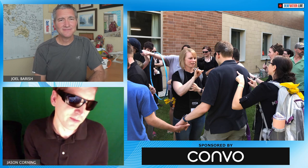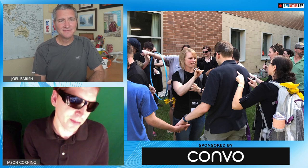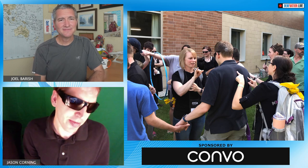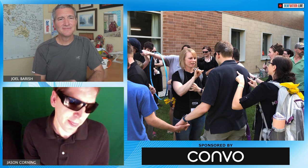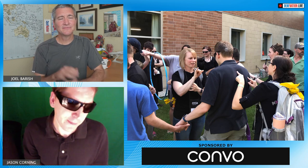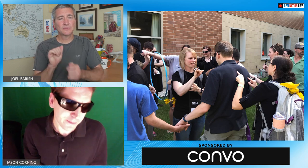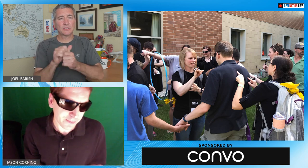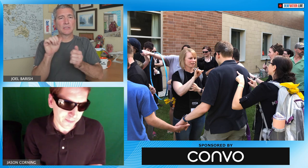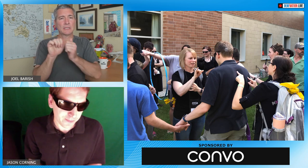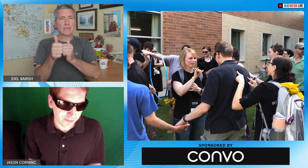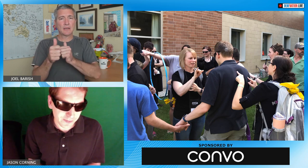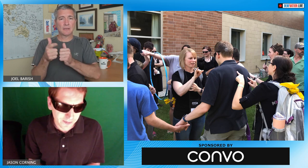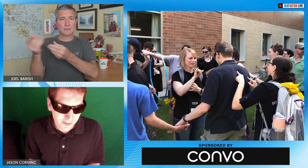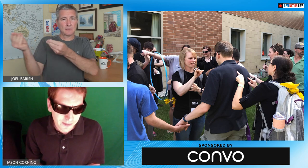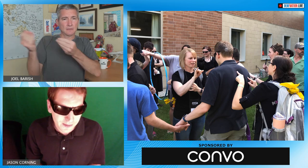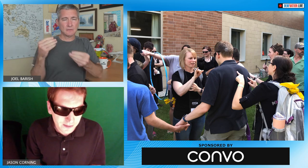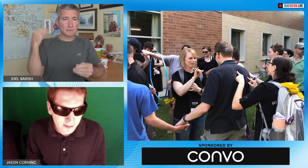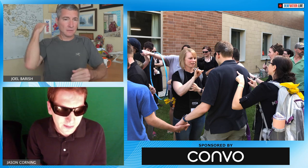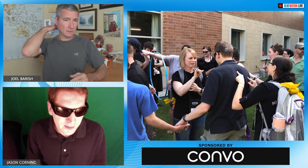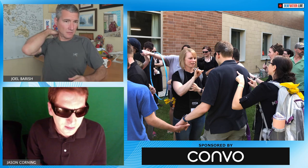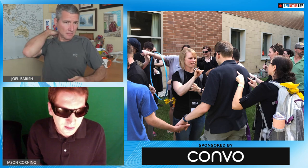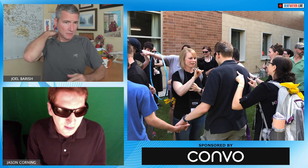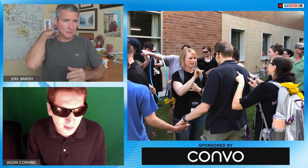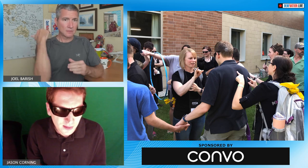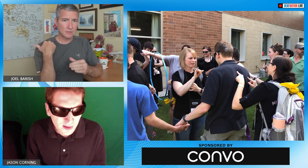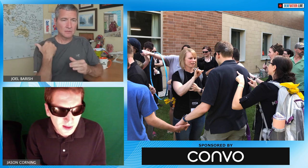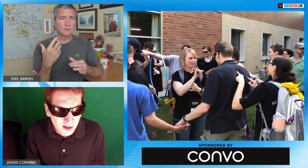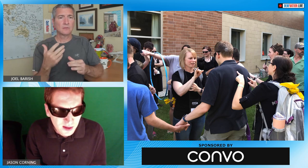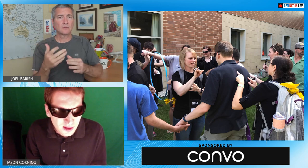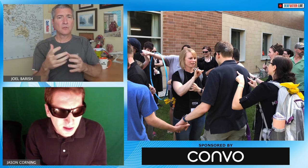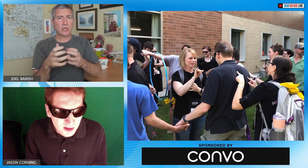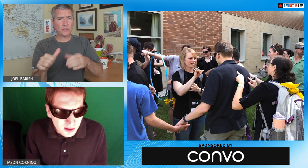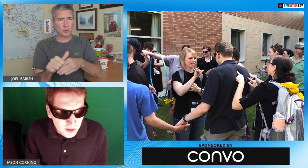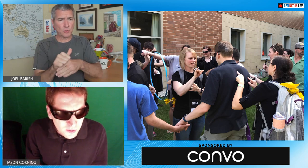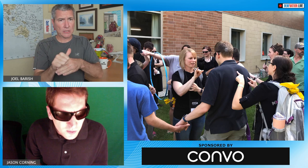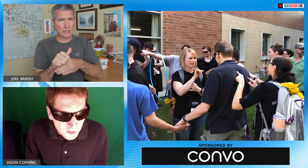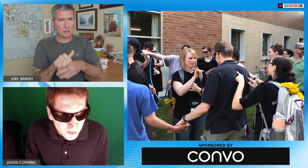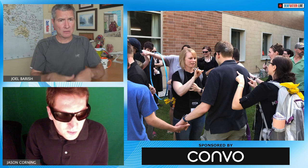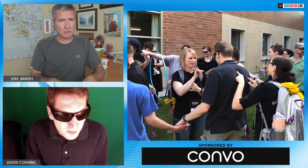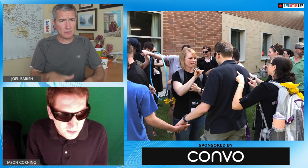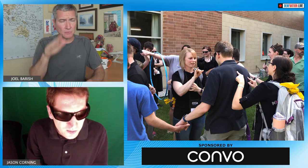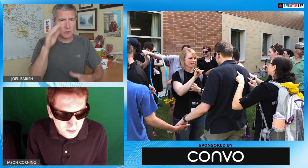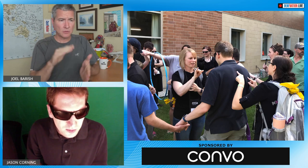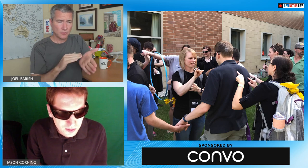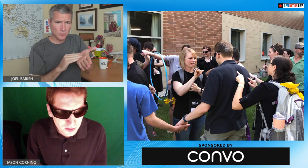How do you do on the back? Any training?